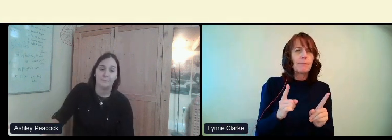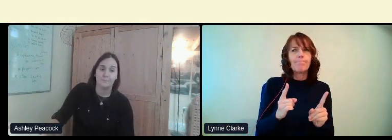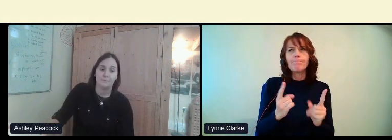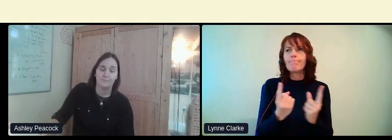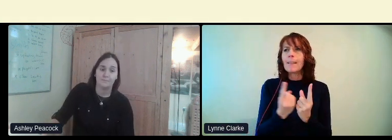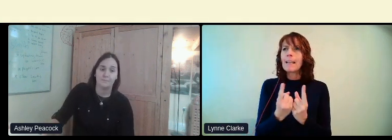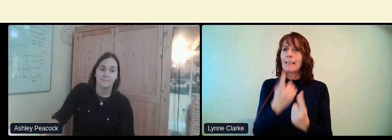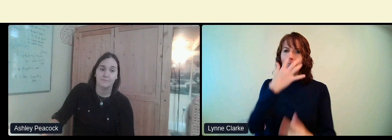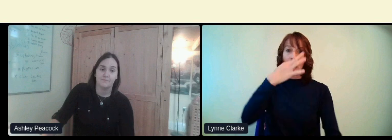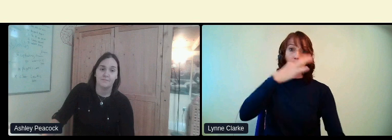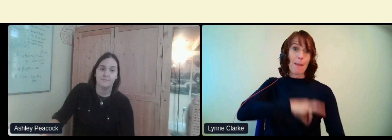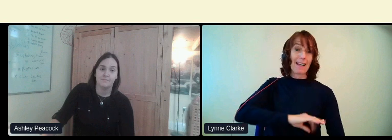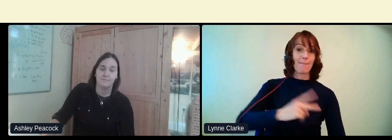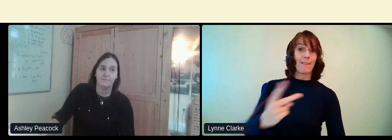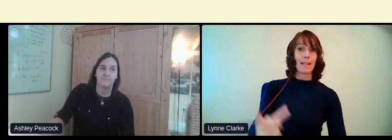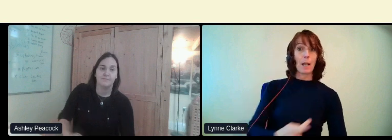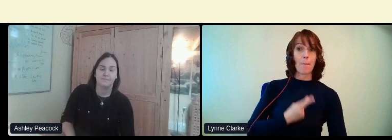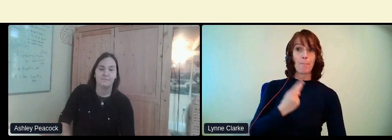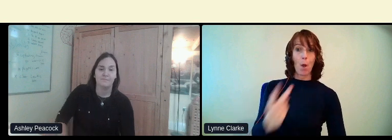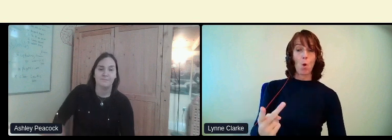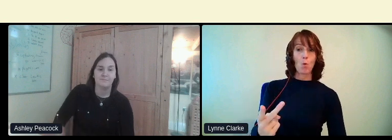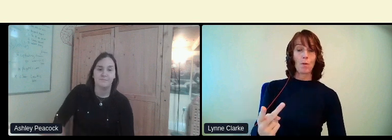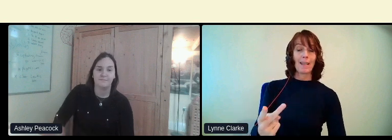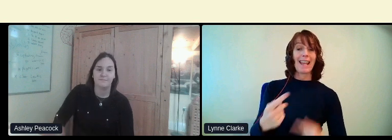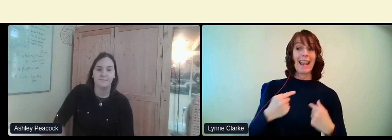even though we struggle with different things.